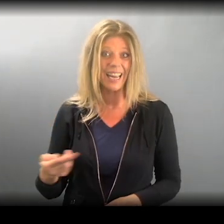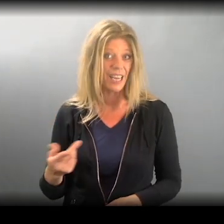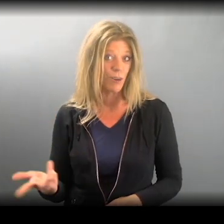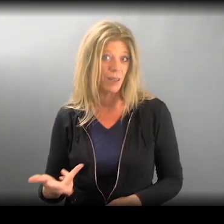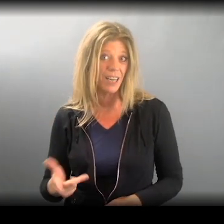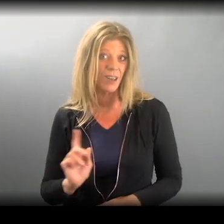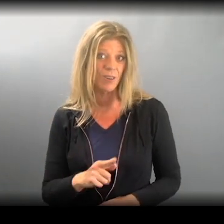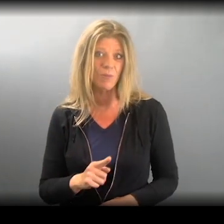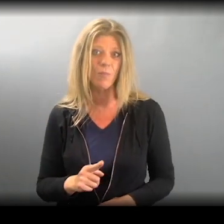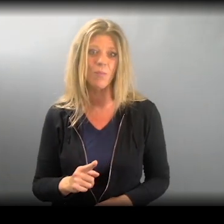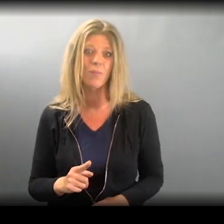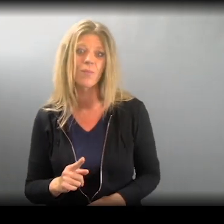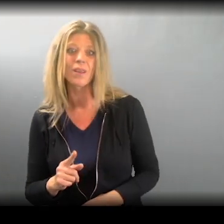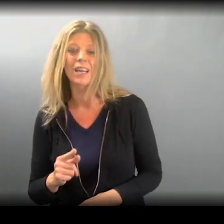Here we go!